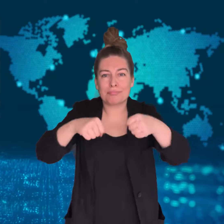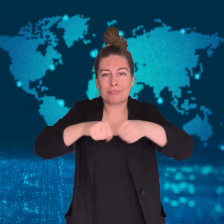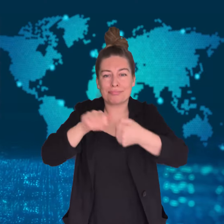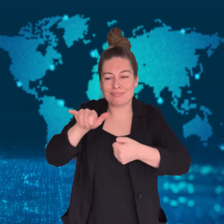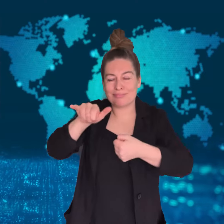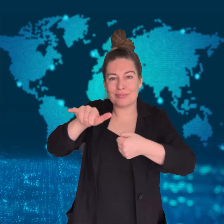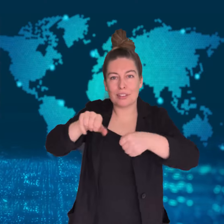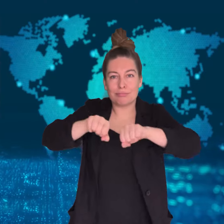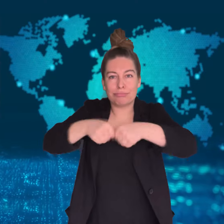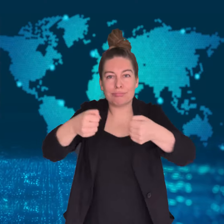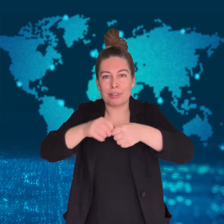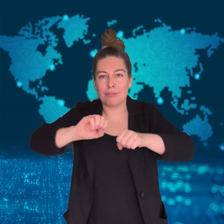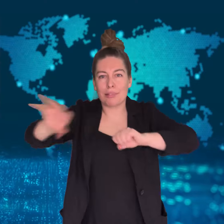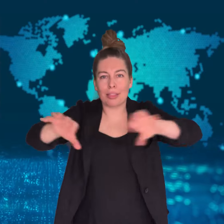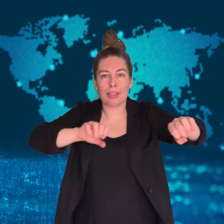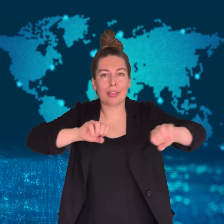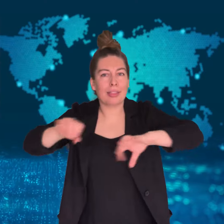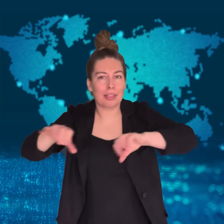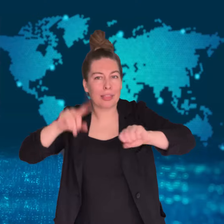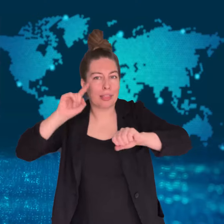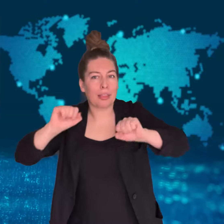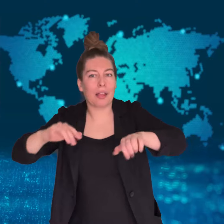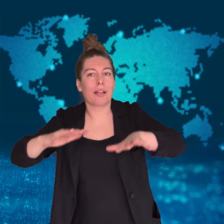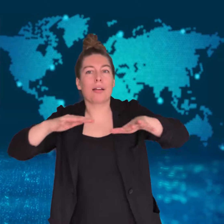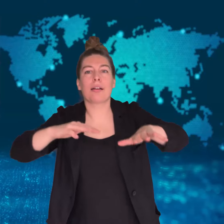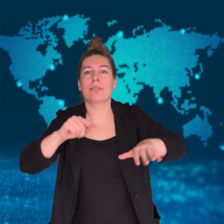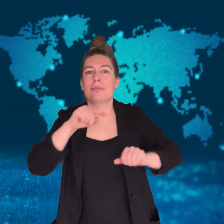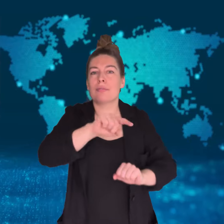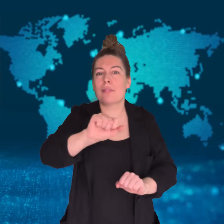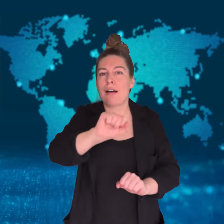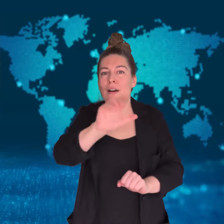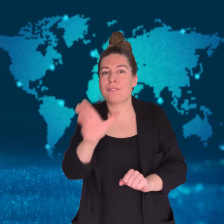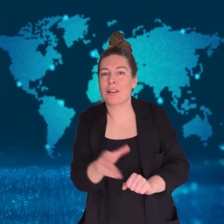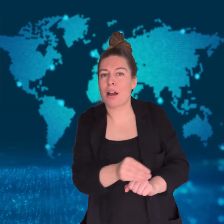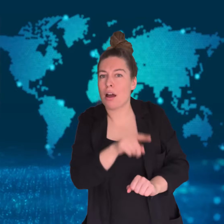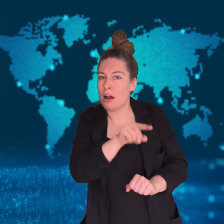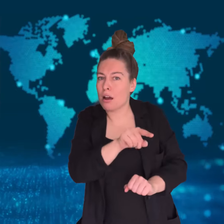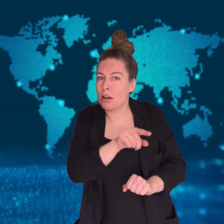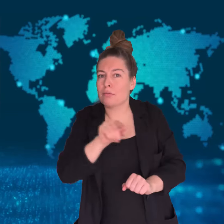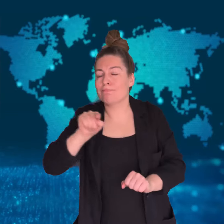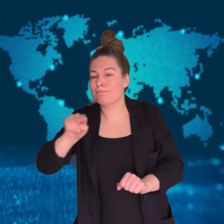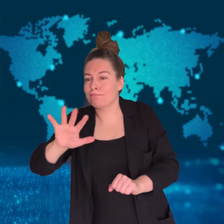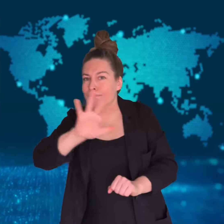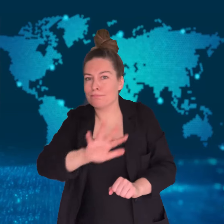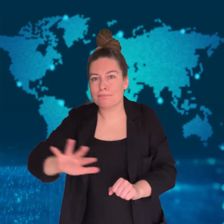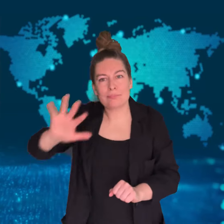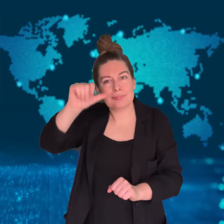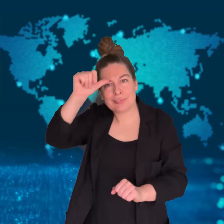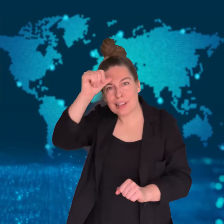Very little of the Boeing has ever been found, though debris thought to be